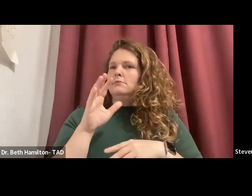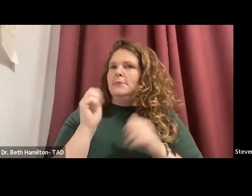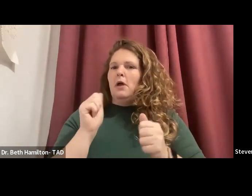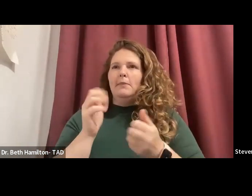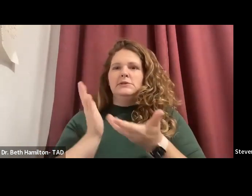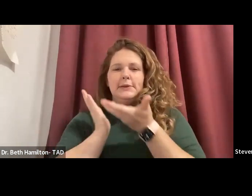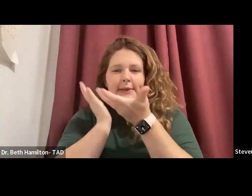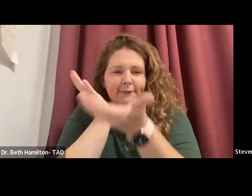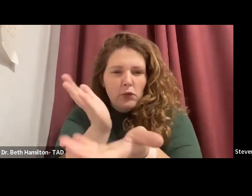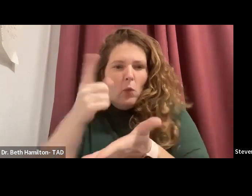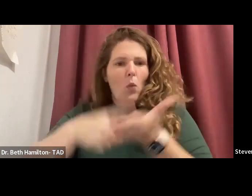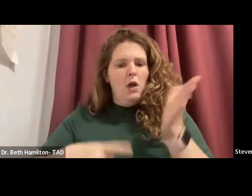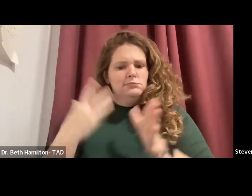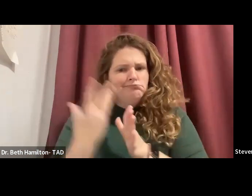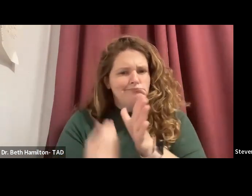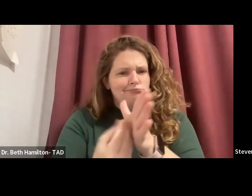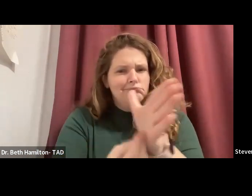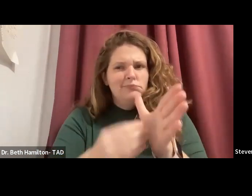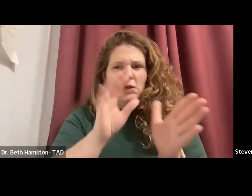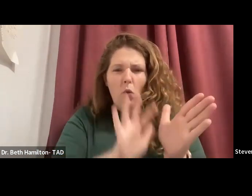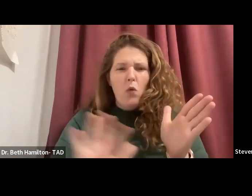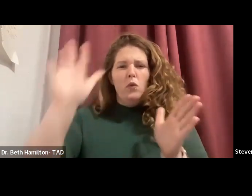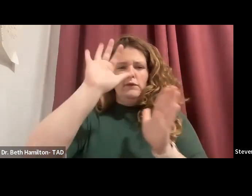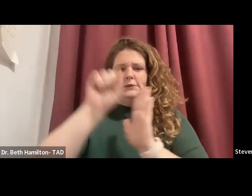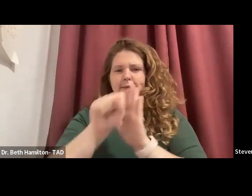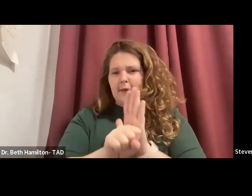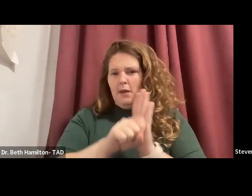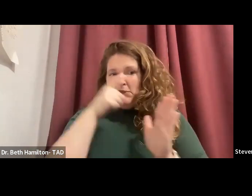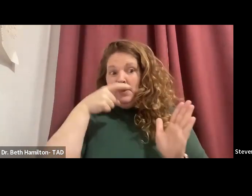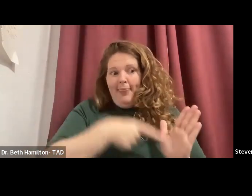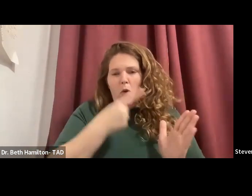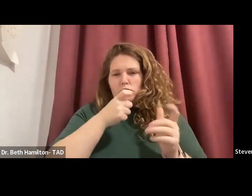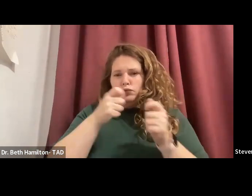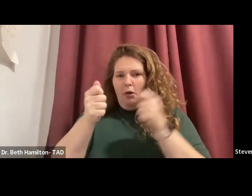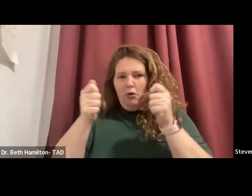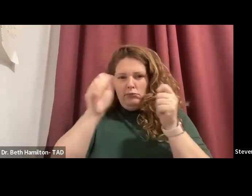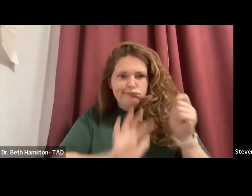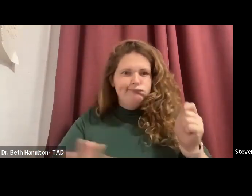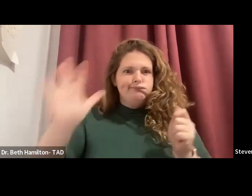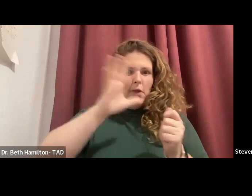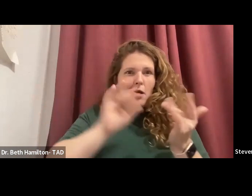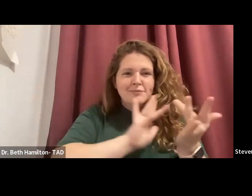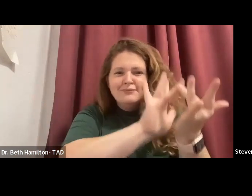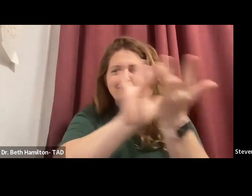realized there needed to be more accountability and that was a good thing to see. We also wanted to make sure TSD had a